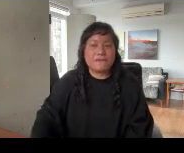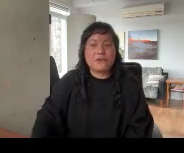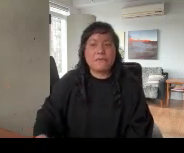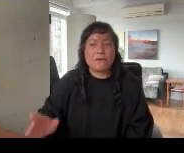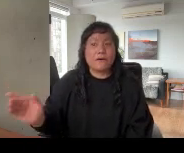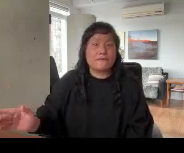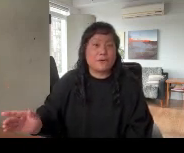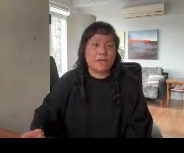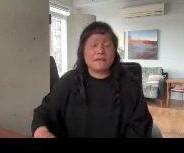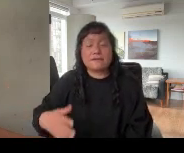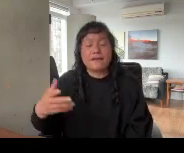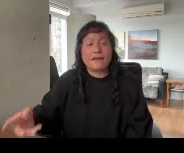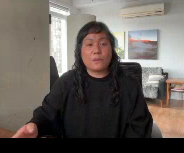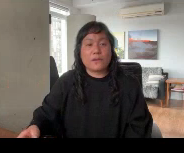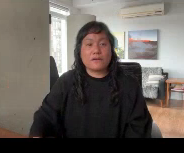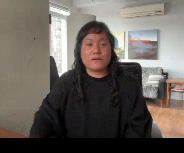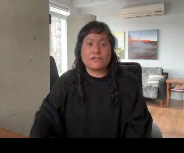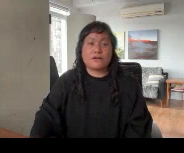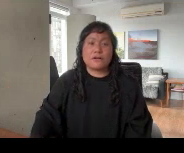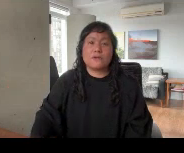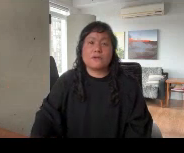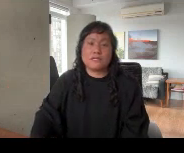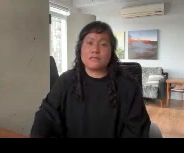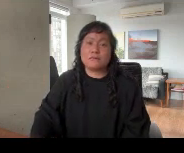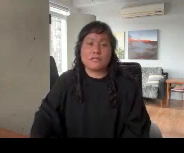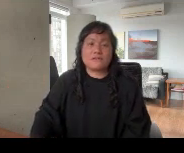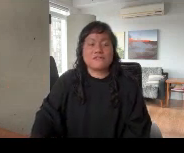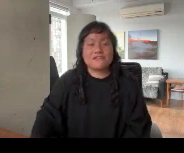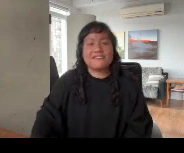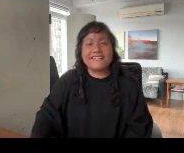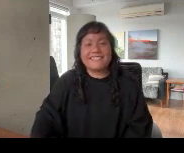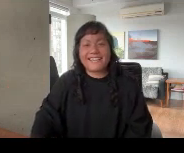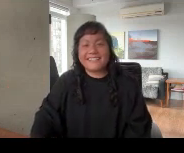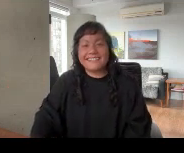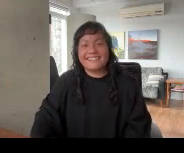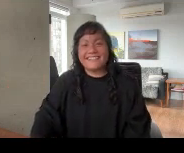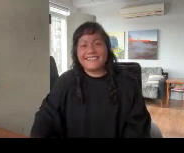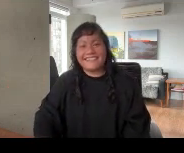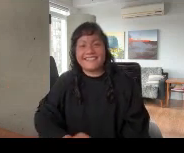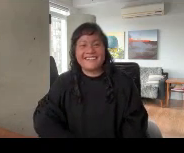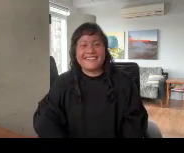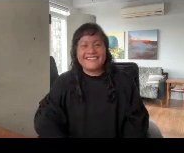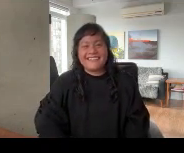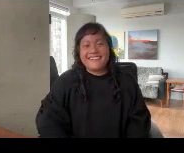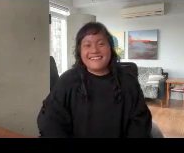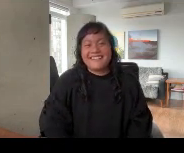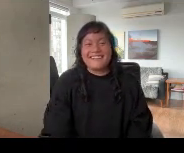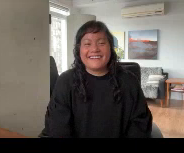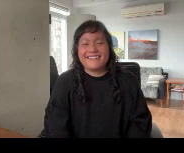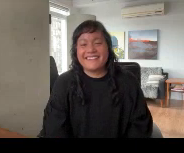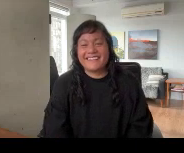about a few more of the ways that we encourage our community to be inclusive. Jaylen. Thanks again